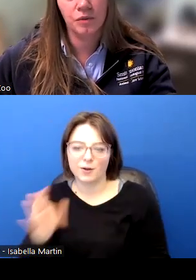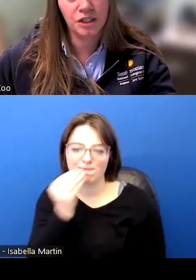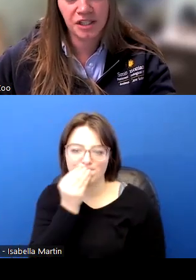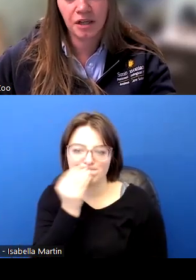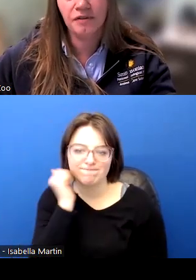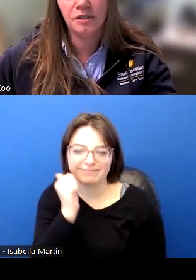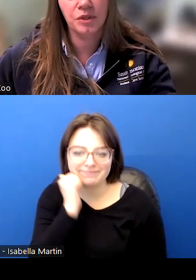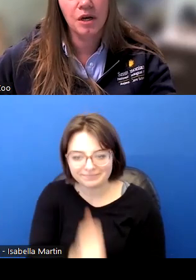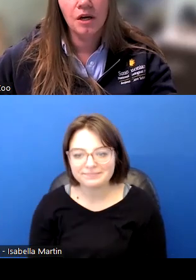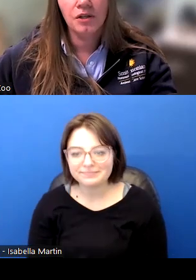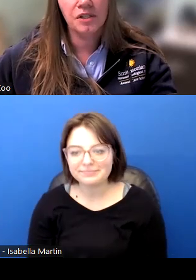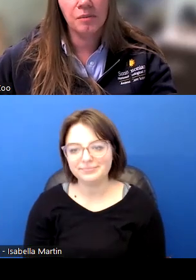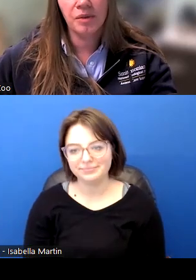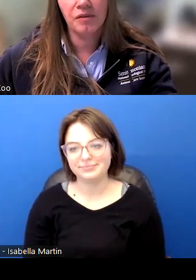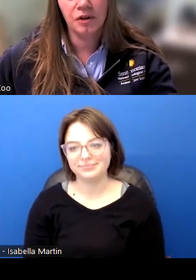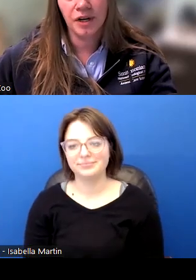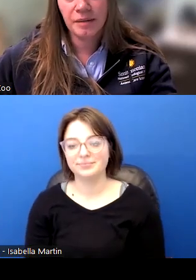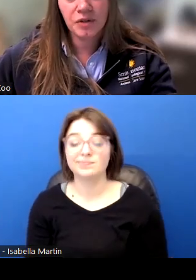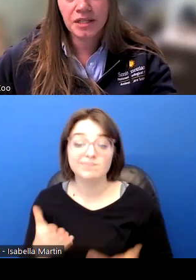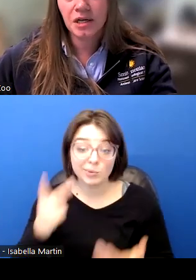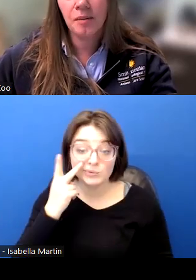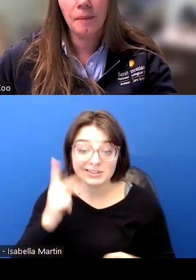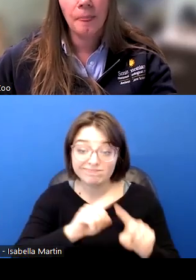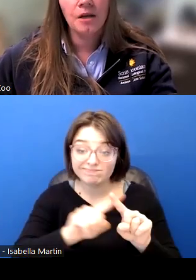not just the elephants, but you'll see maybe the great apes will get some.